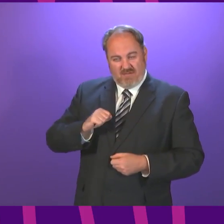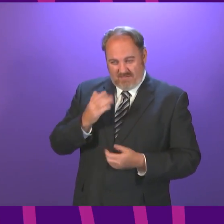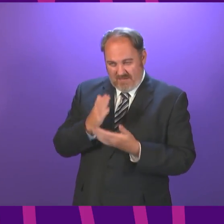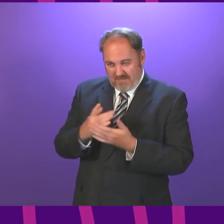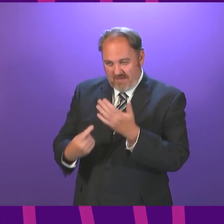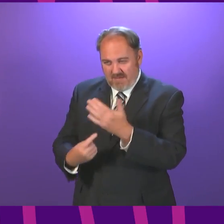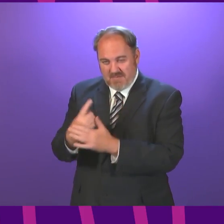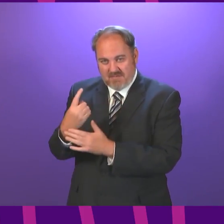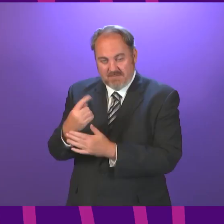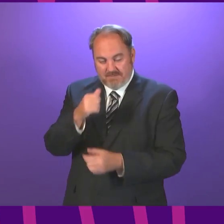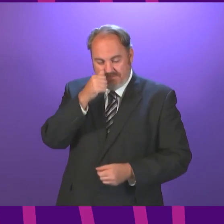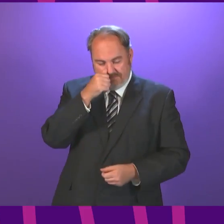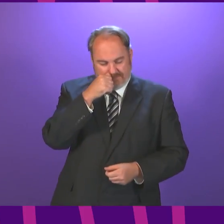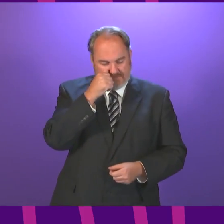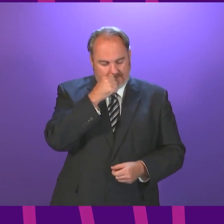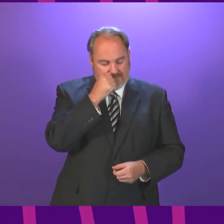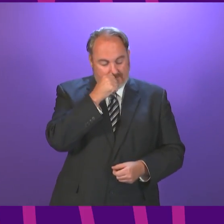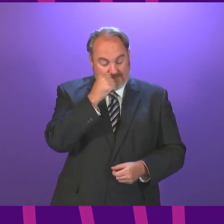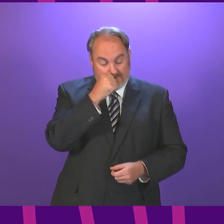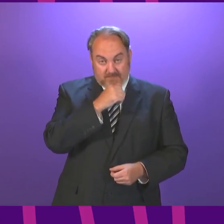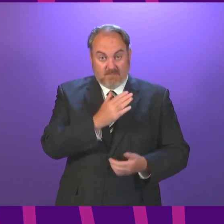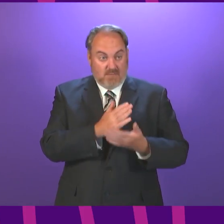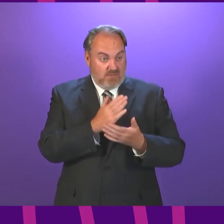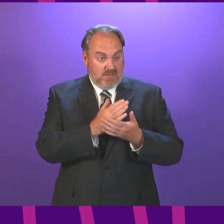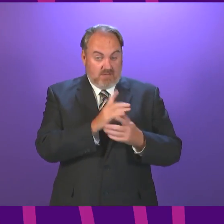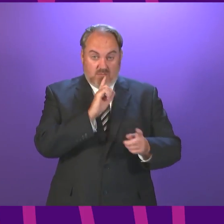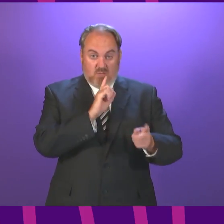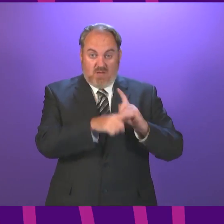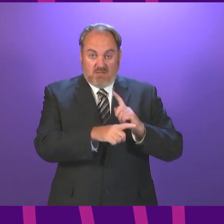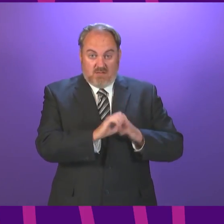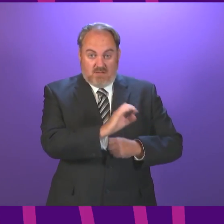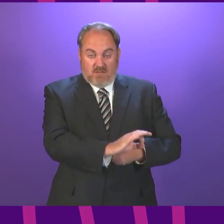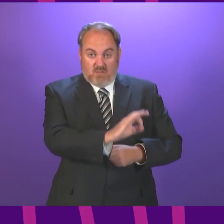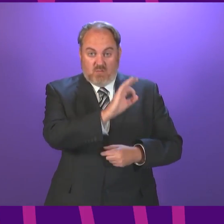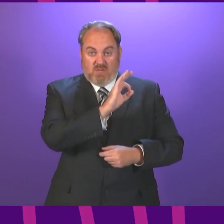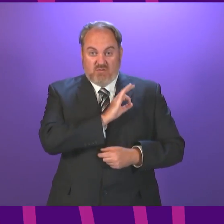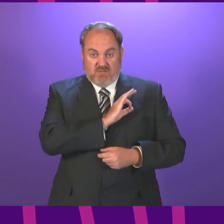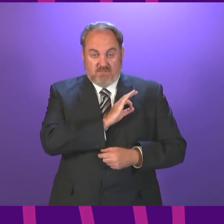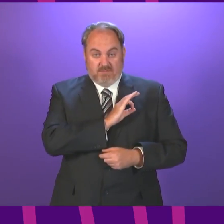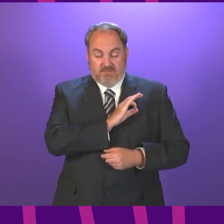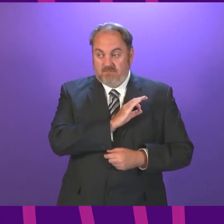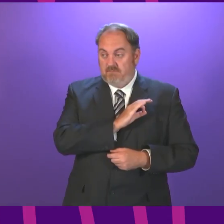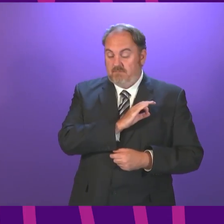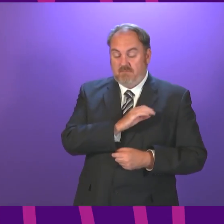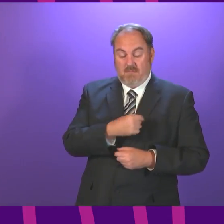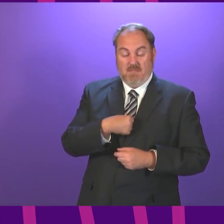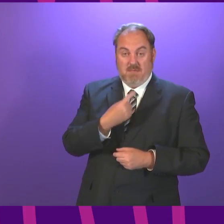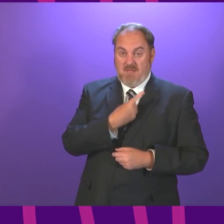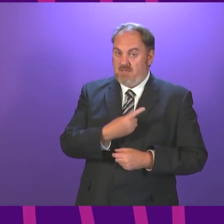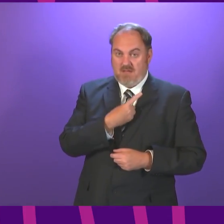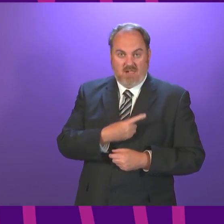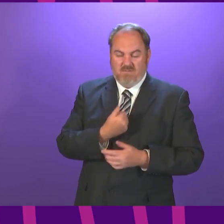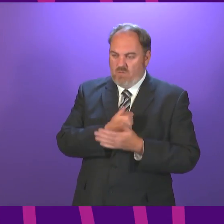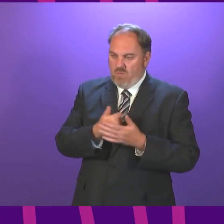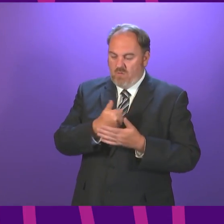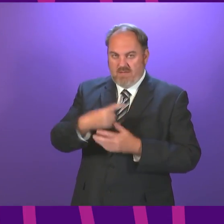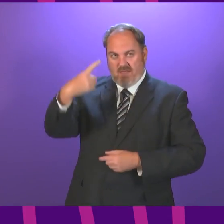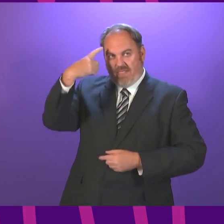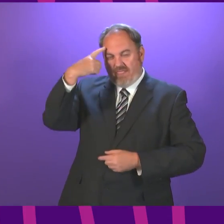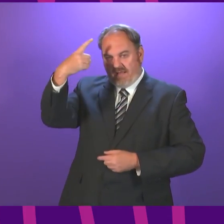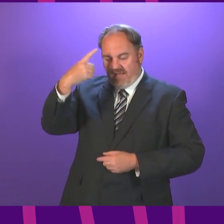I assure Jackie Dunbar that, as I am a pragmatist, my focus is always on doing as much as I can